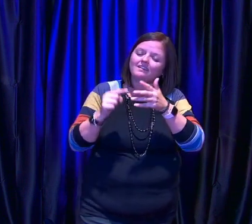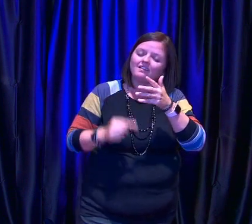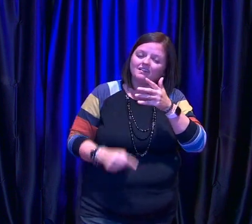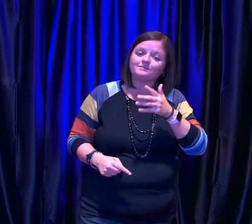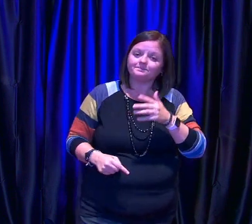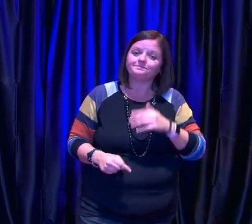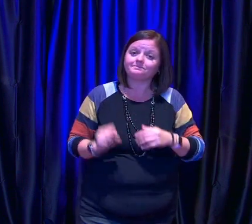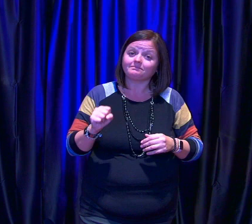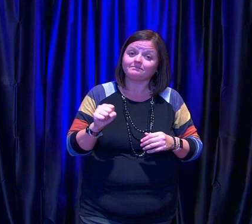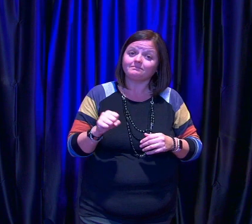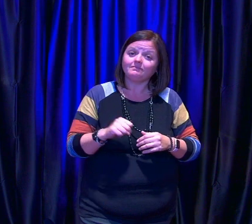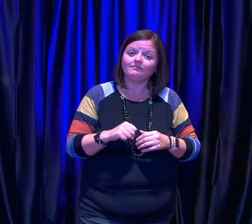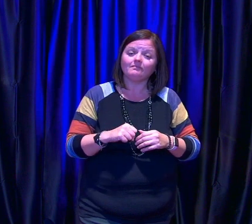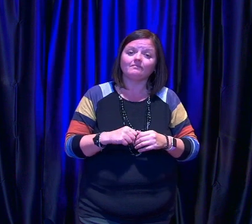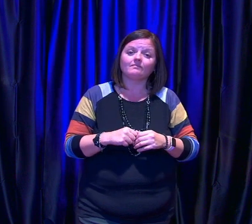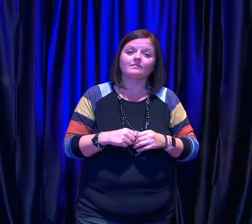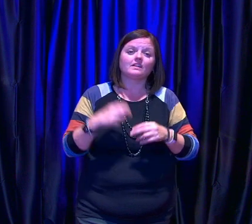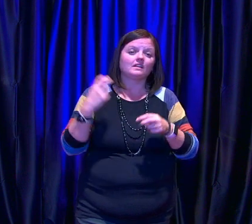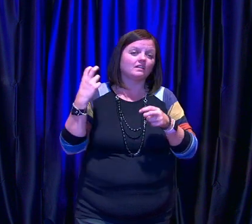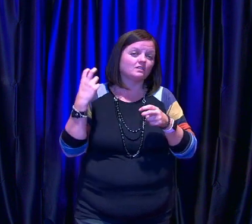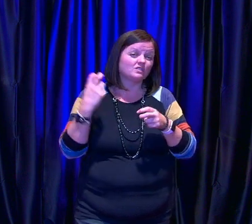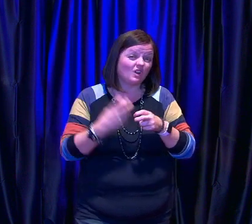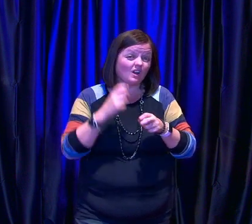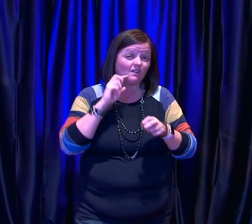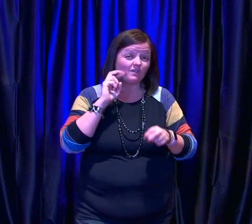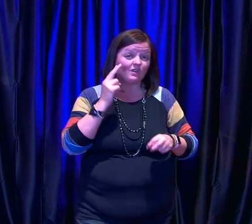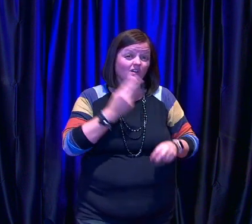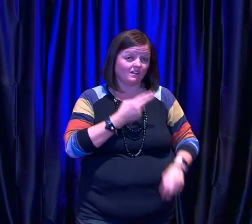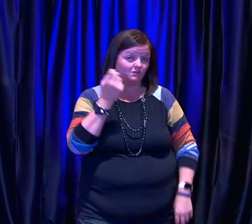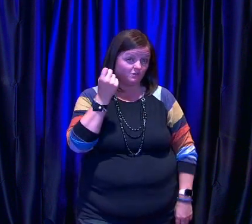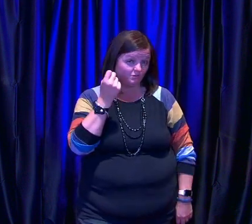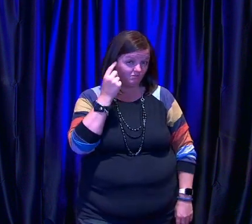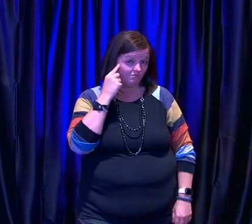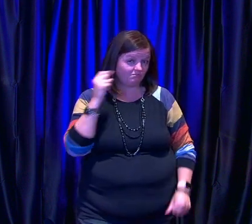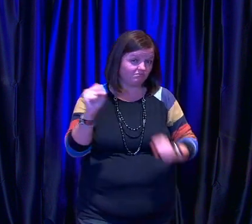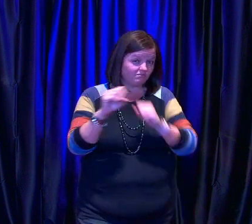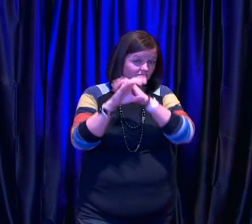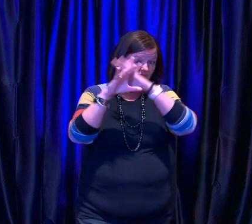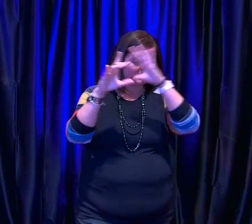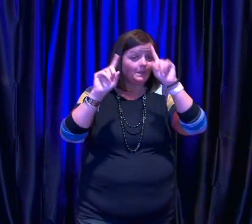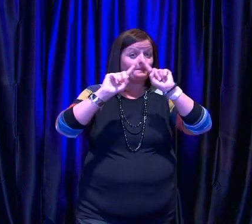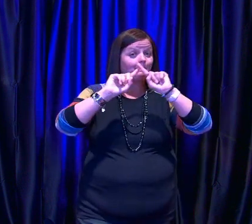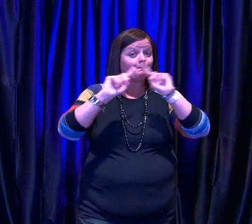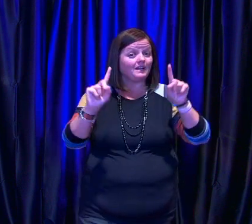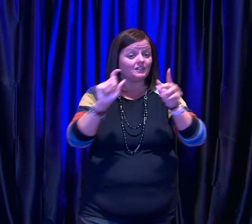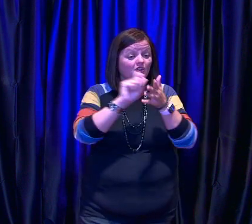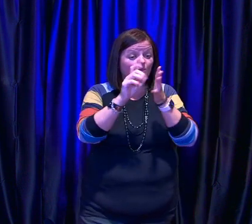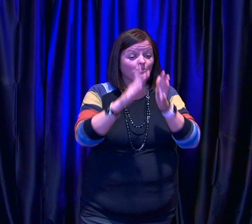things that are just hard for us to imagine but the writer isn't simply